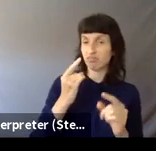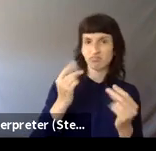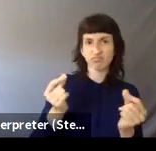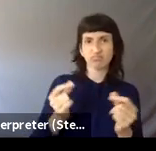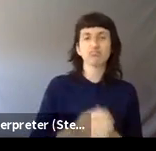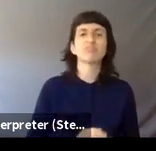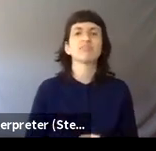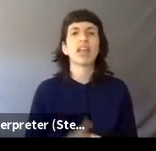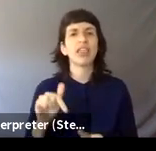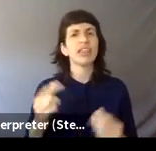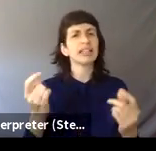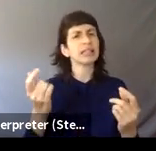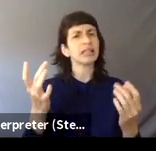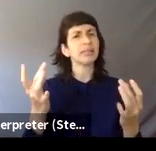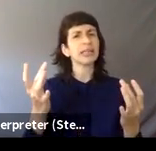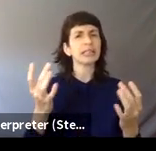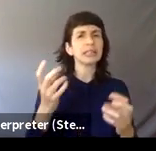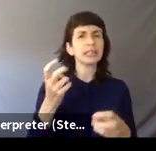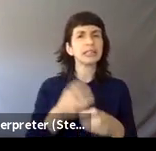So just some other settings.